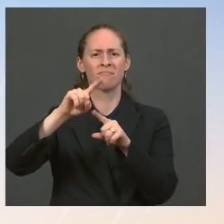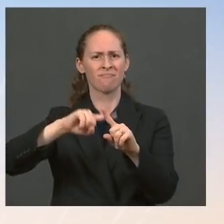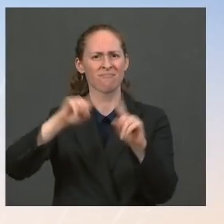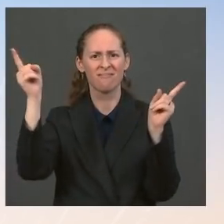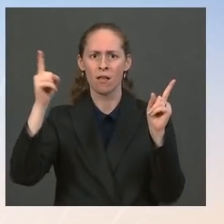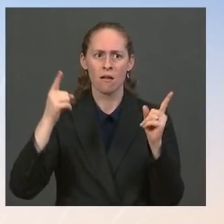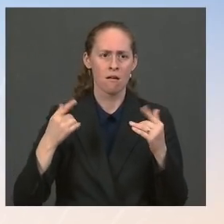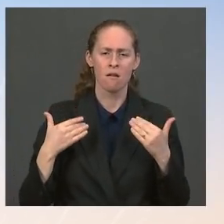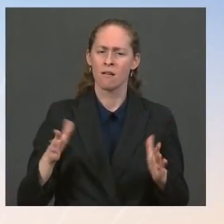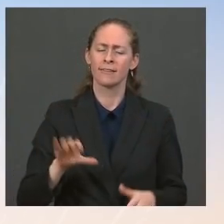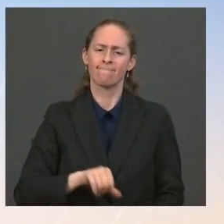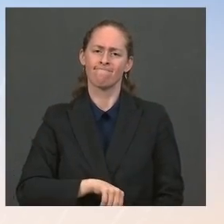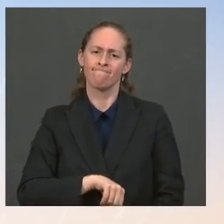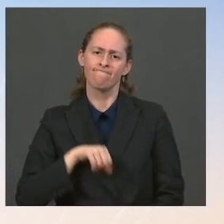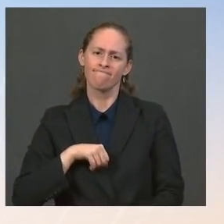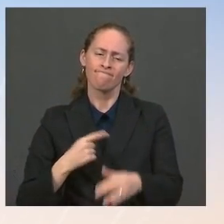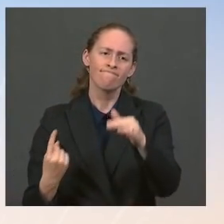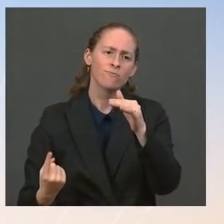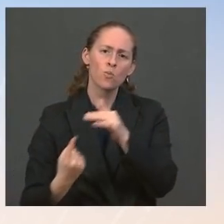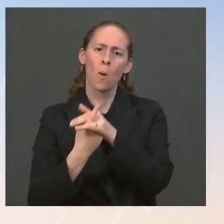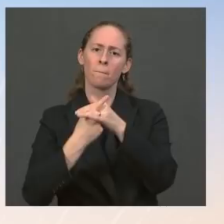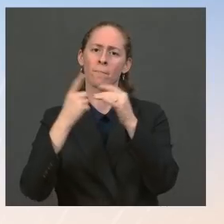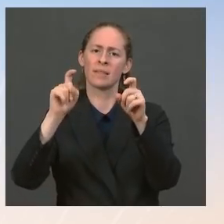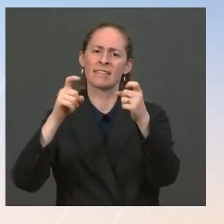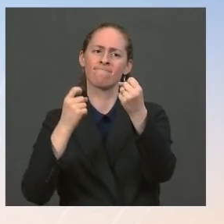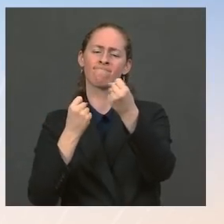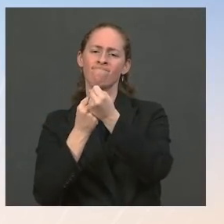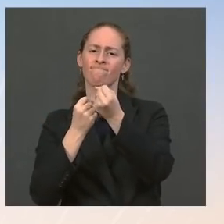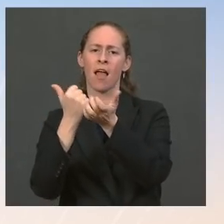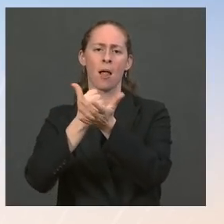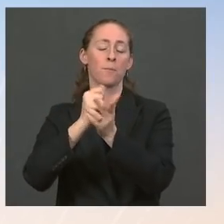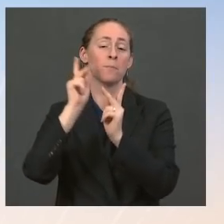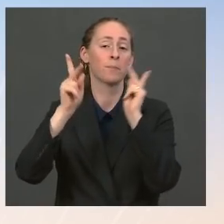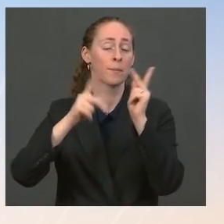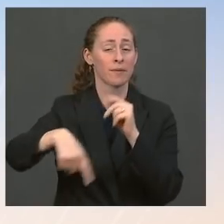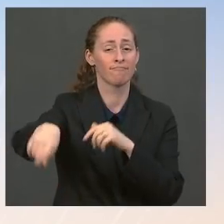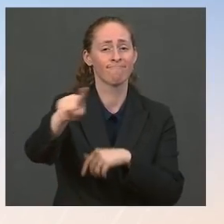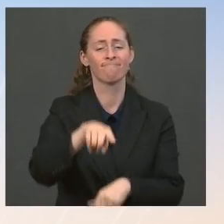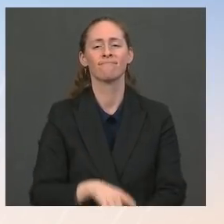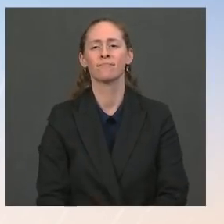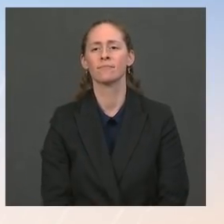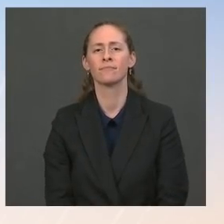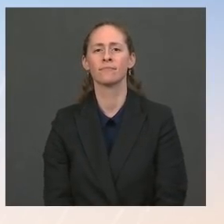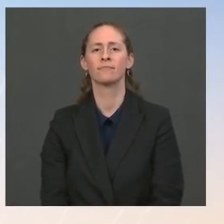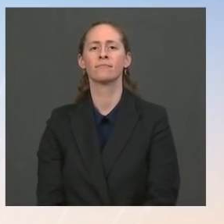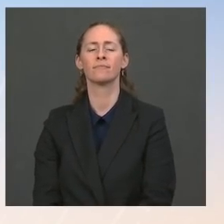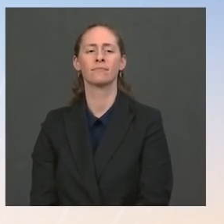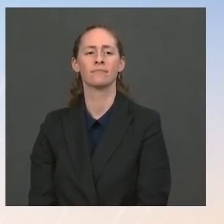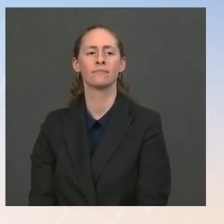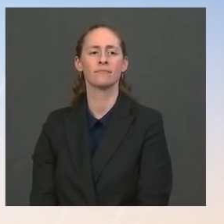in addressing the needs of the people. The Press: With all due respect, sir, your statement -- that "this is not who we are" --